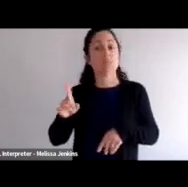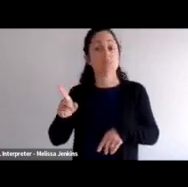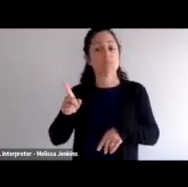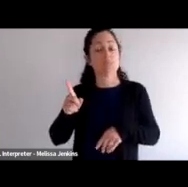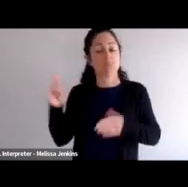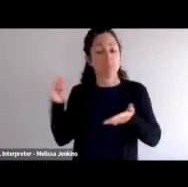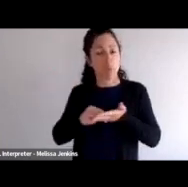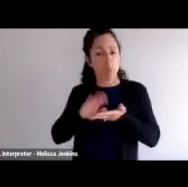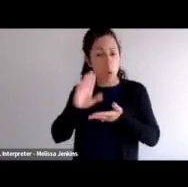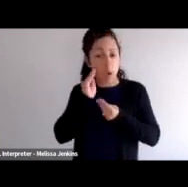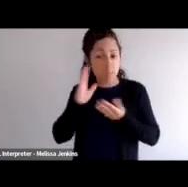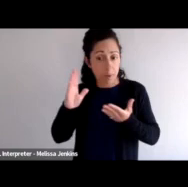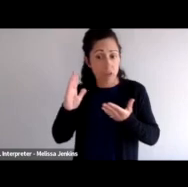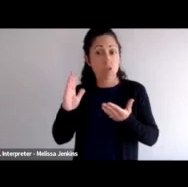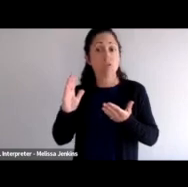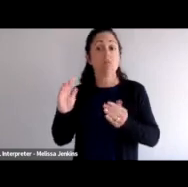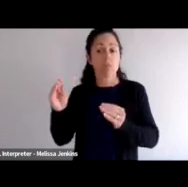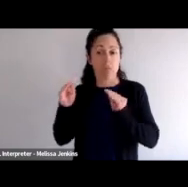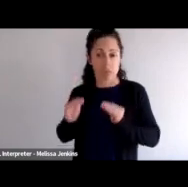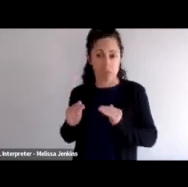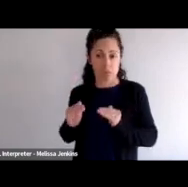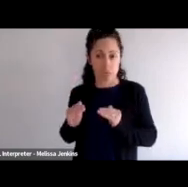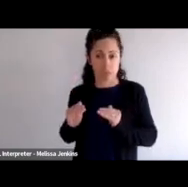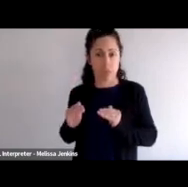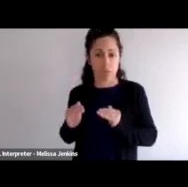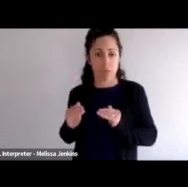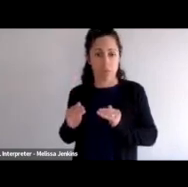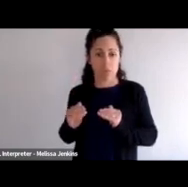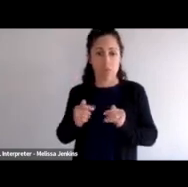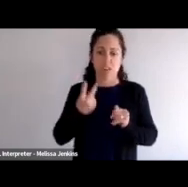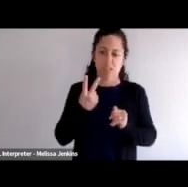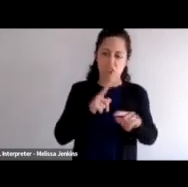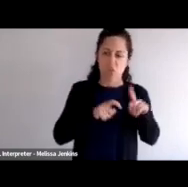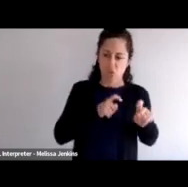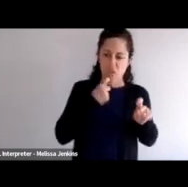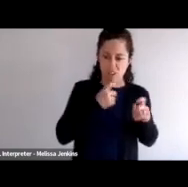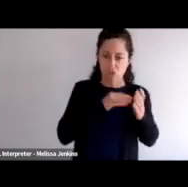answer your, those two surveys I just talked to you about, and then hit add patient.